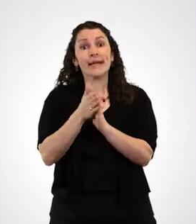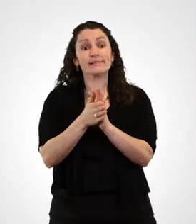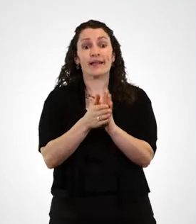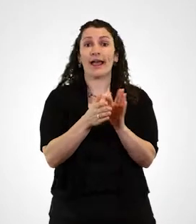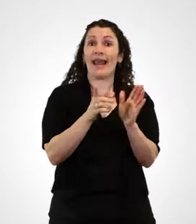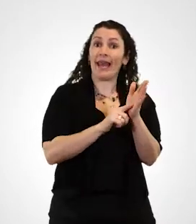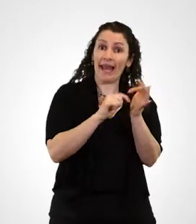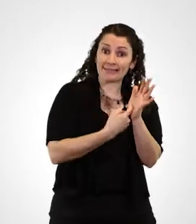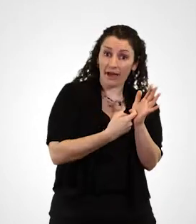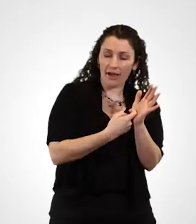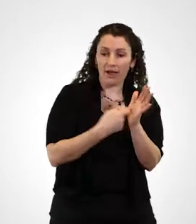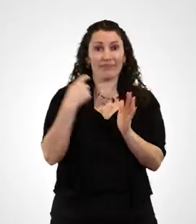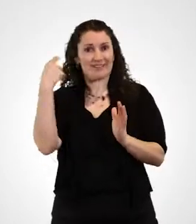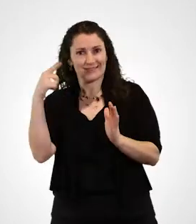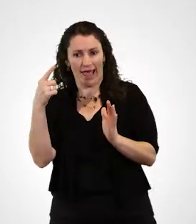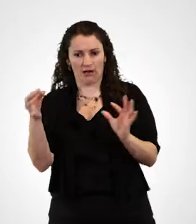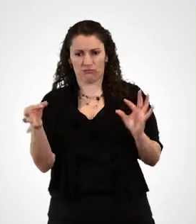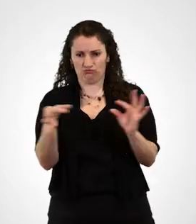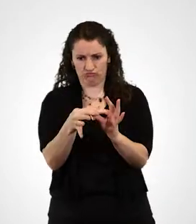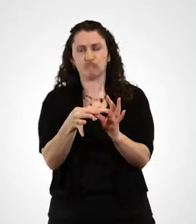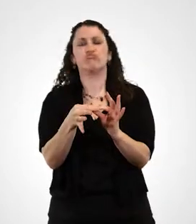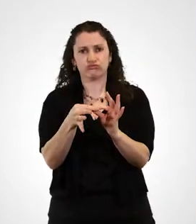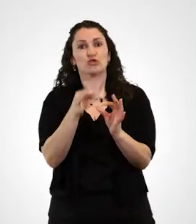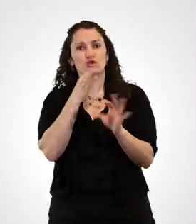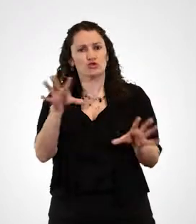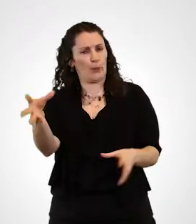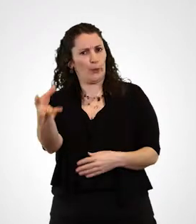correspondence salient to the children and they start to remember them very,